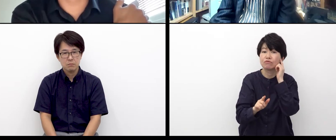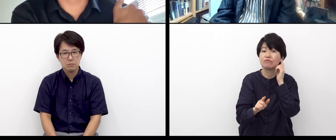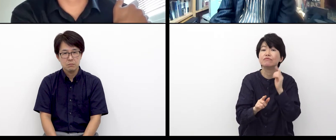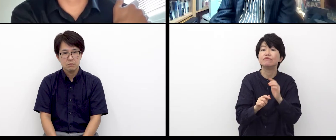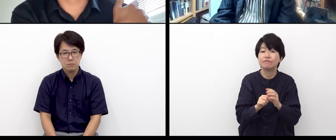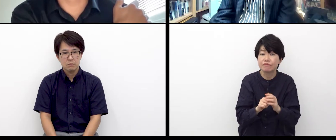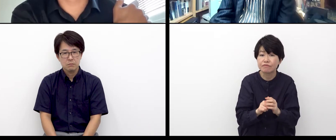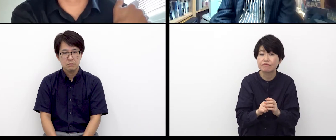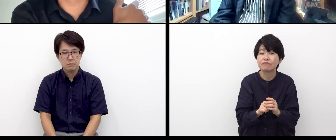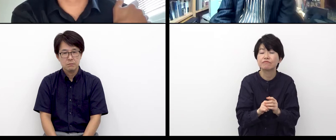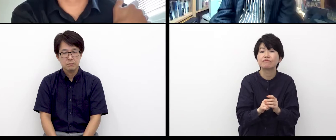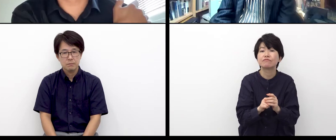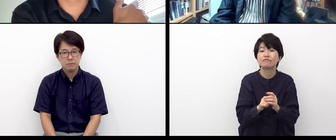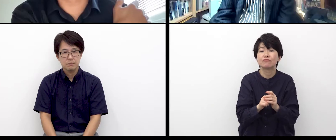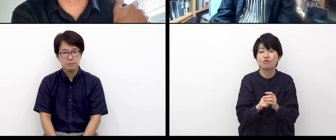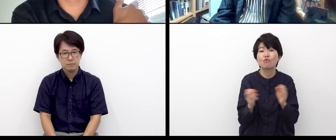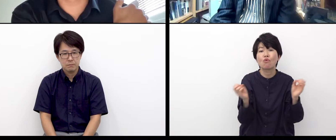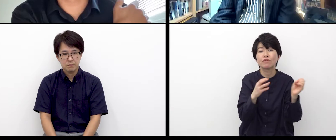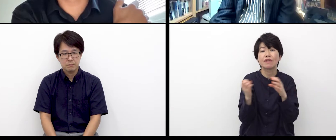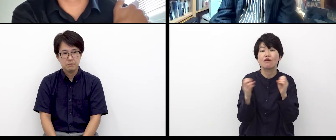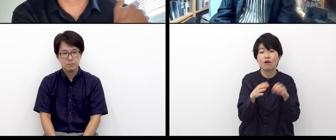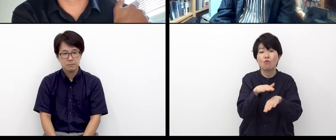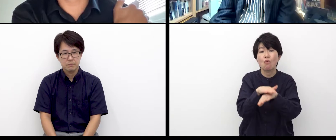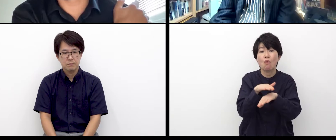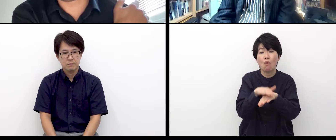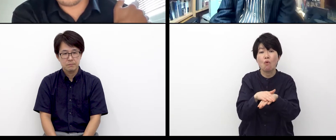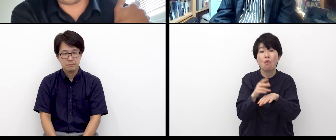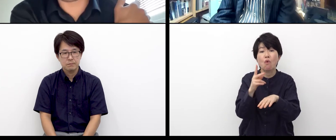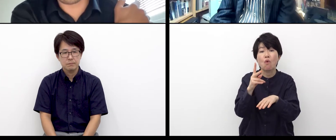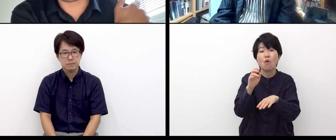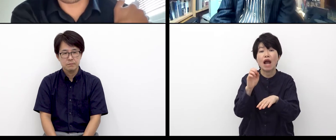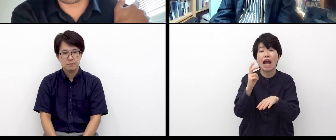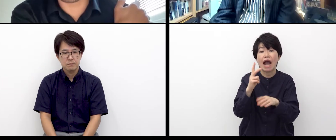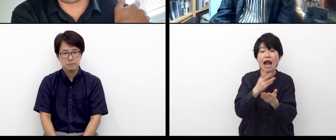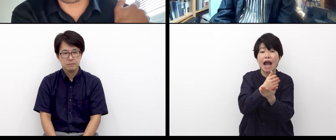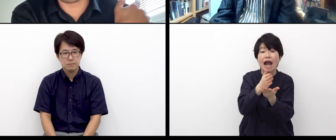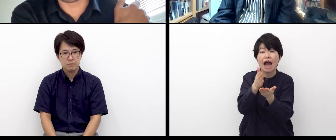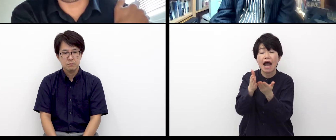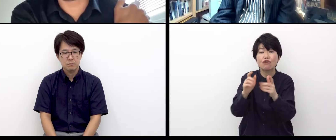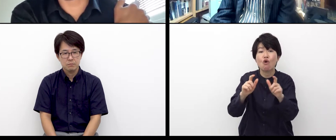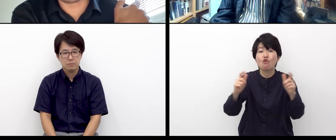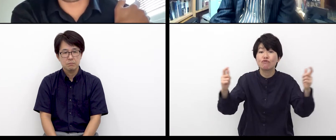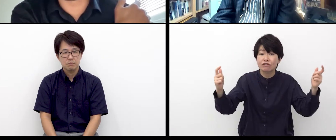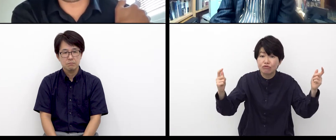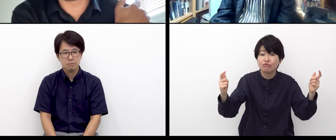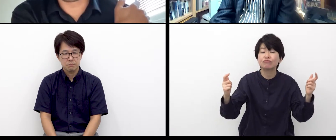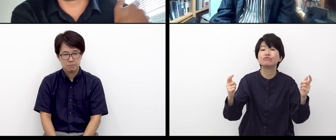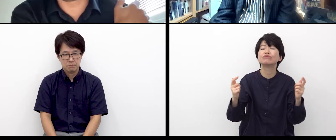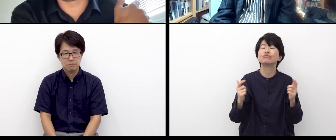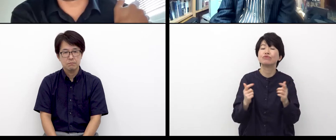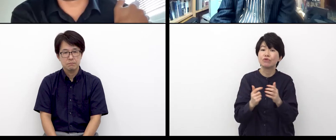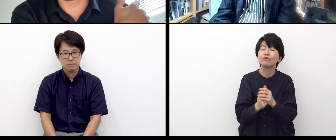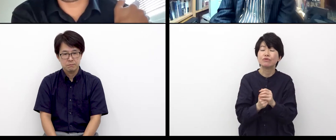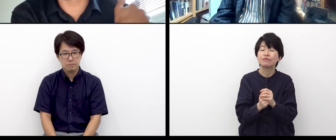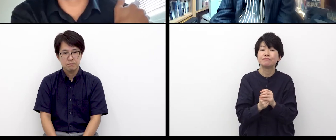So, in the meaning of having more circuits for dialogue, not to say communication but dialogue,